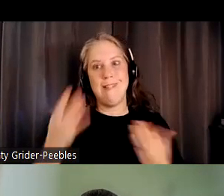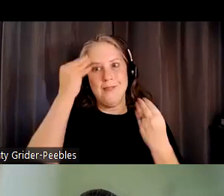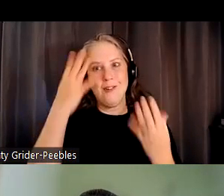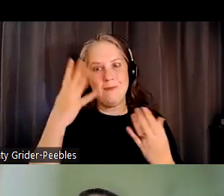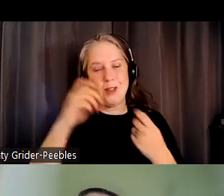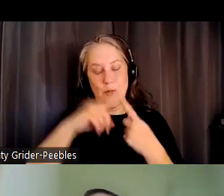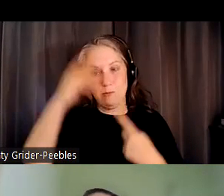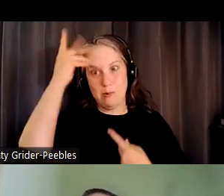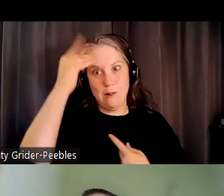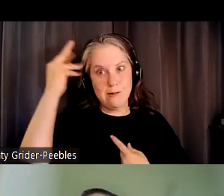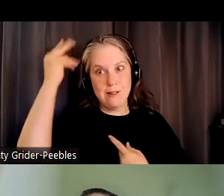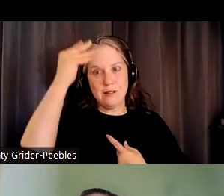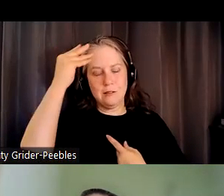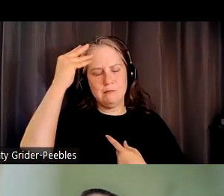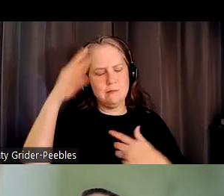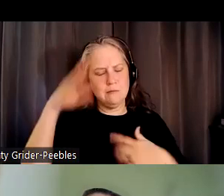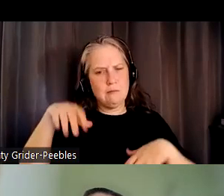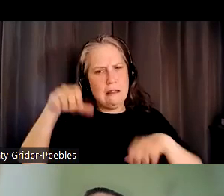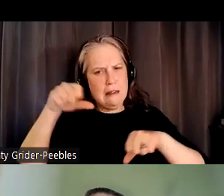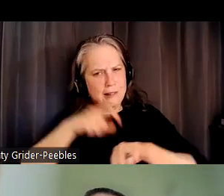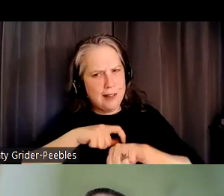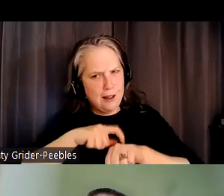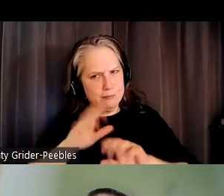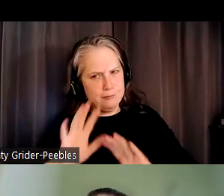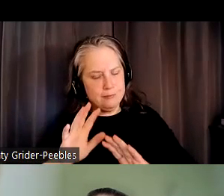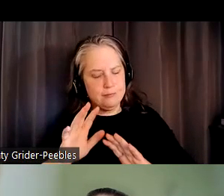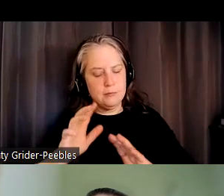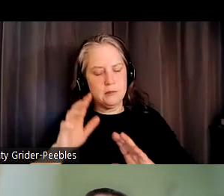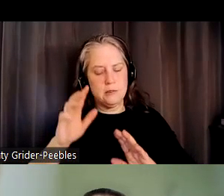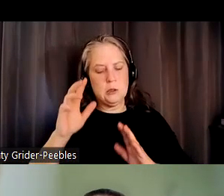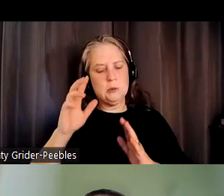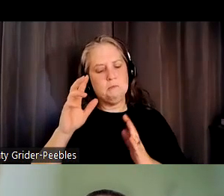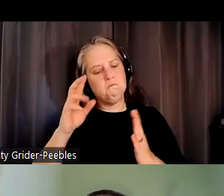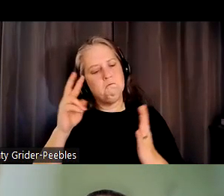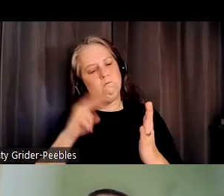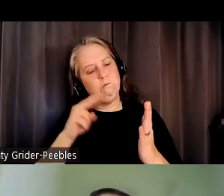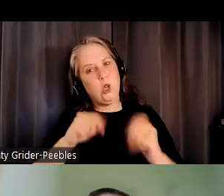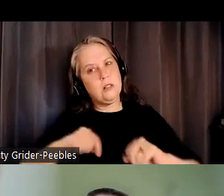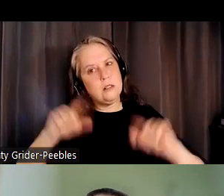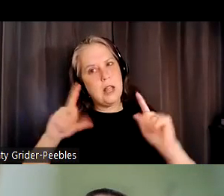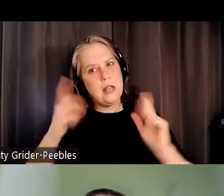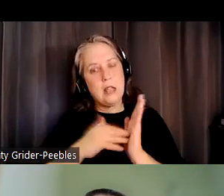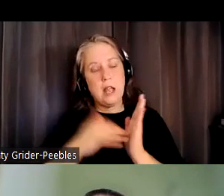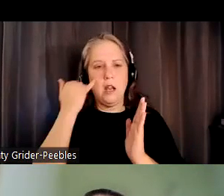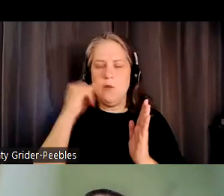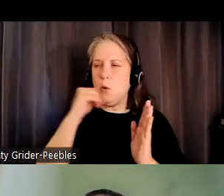Take your time. Go back through these slides. Ask for them if you don't have them already.